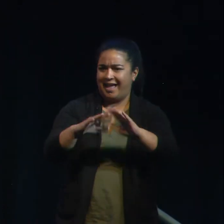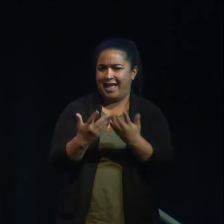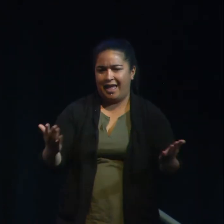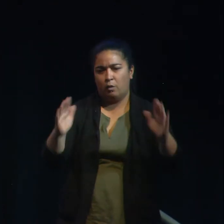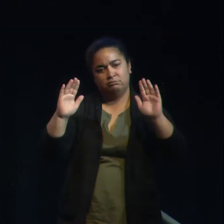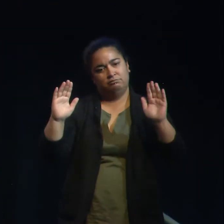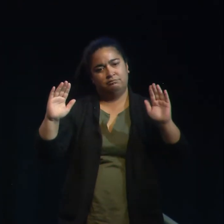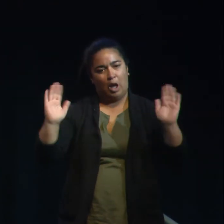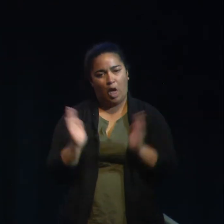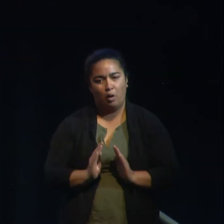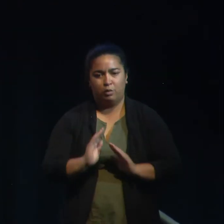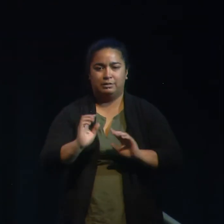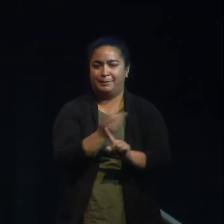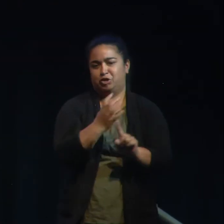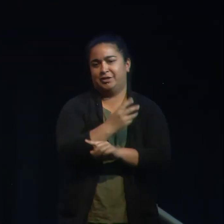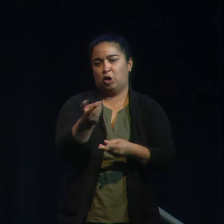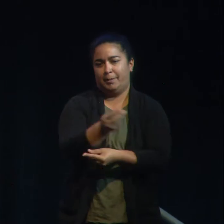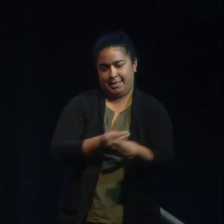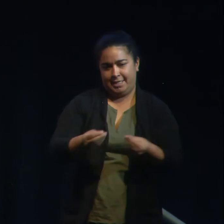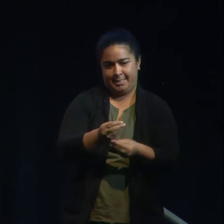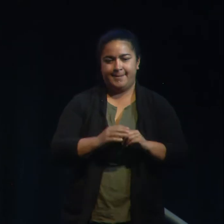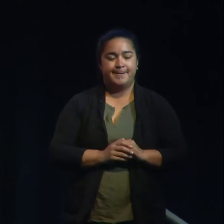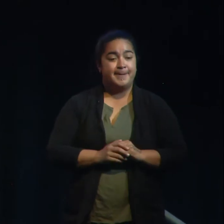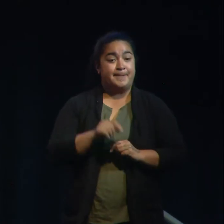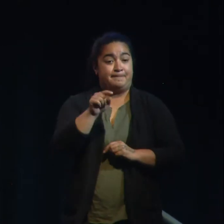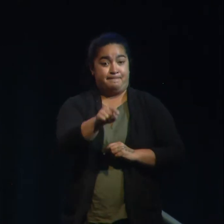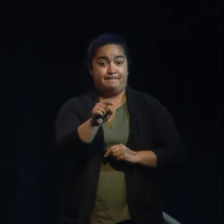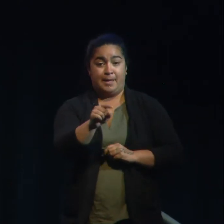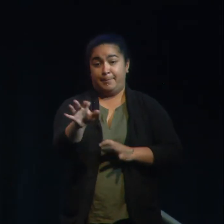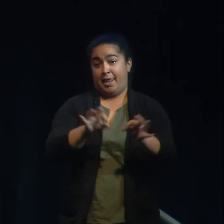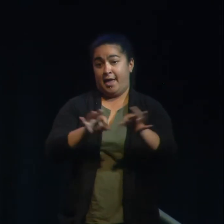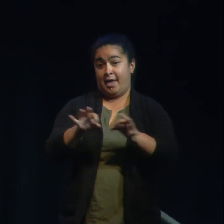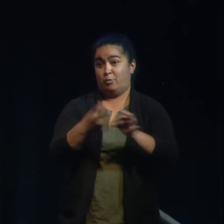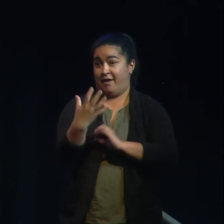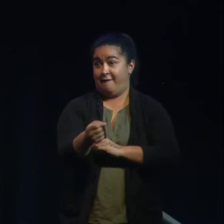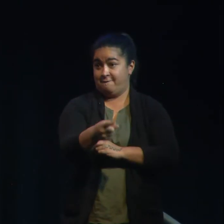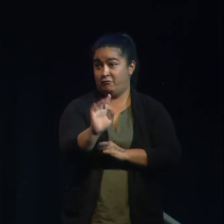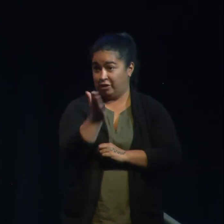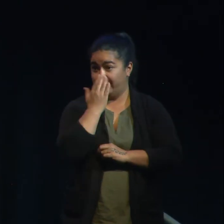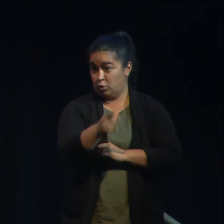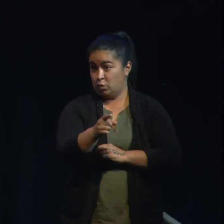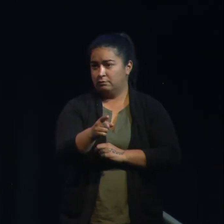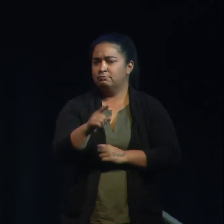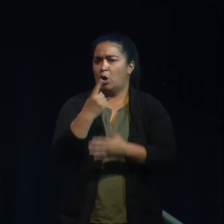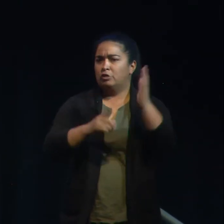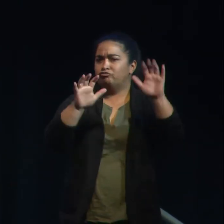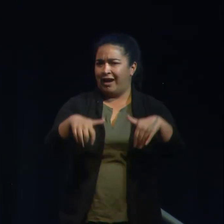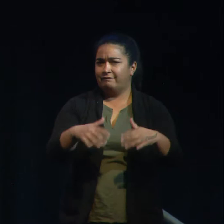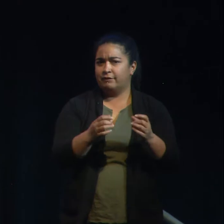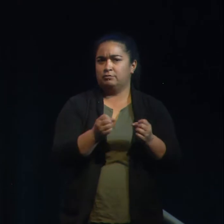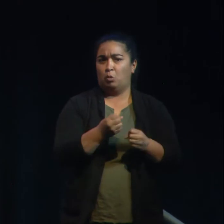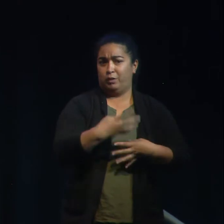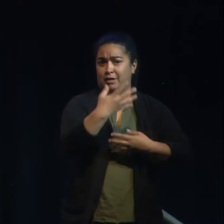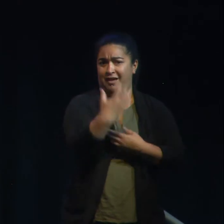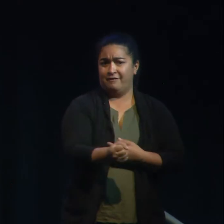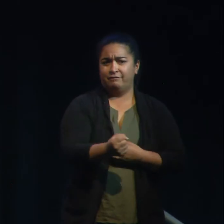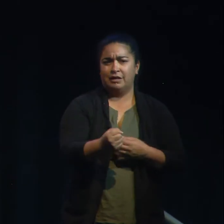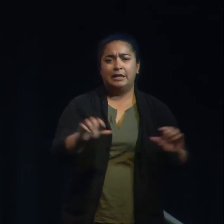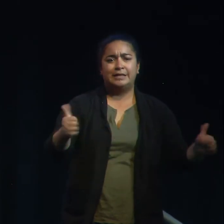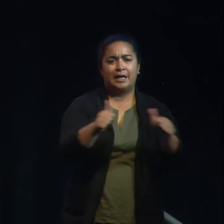Our roadmap that you have in front of you today is a draft that's now online at Taranaki2050.org.nz